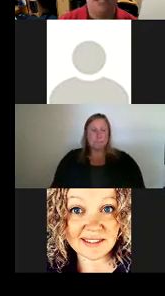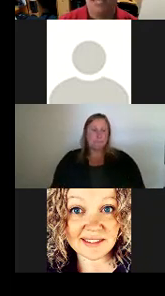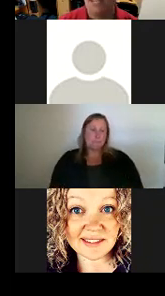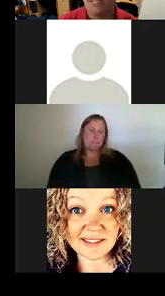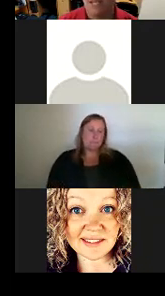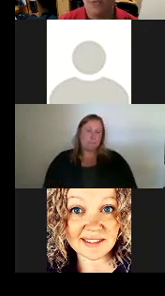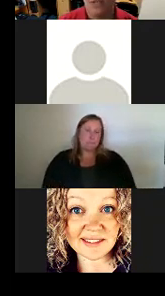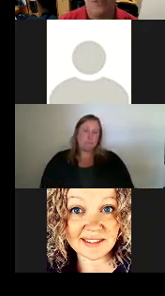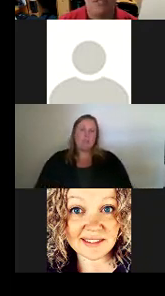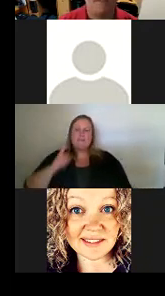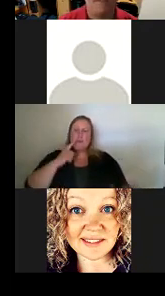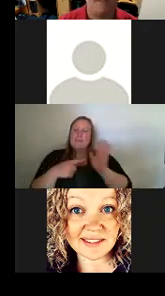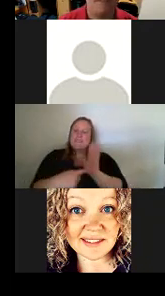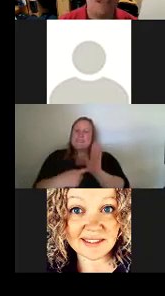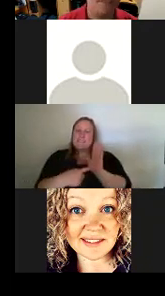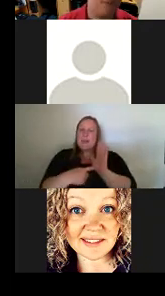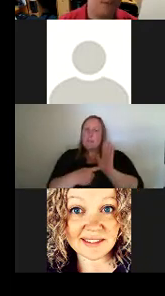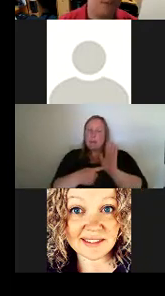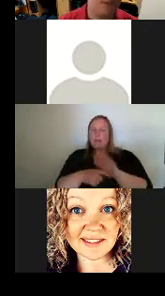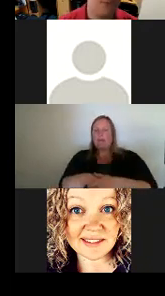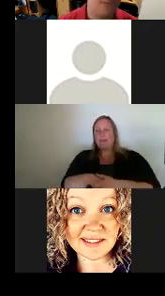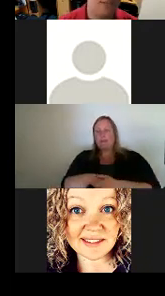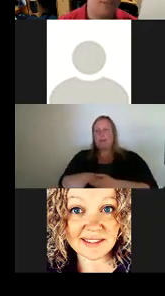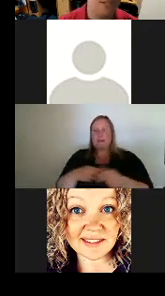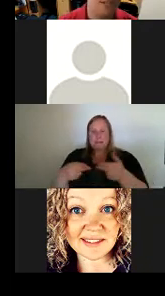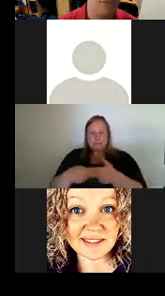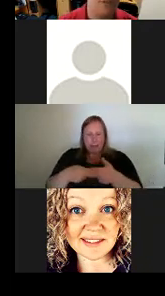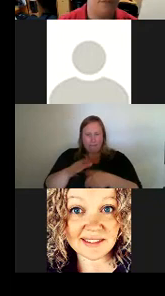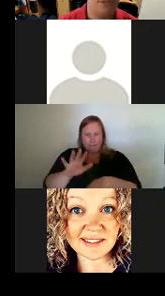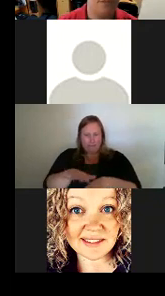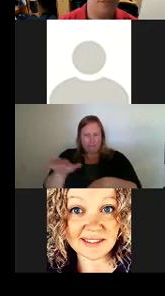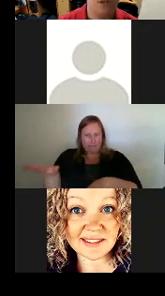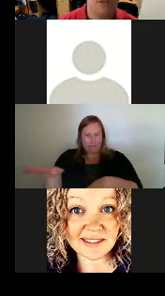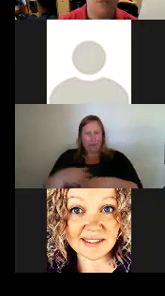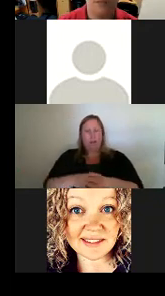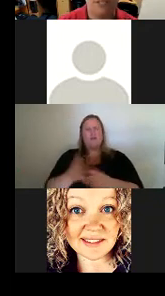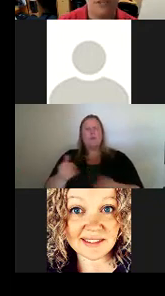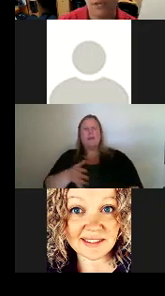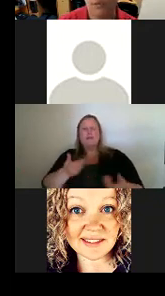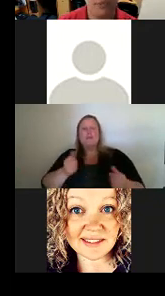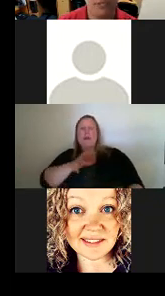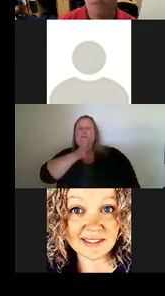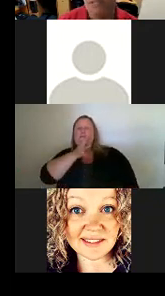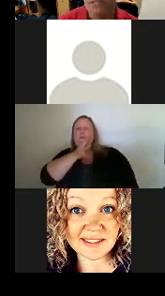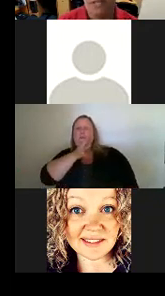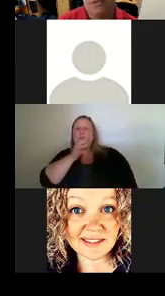I JUST HAVE AN EXAMPLE HERE ON SLIDE 55 IF YOU WANTED TO GO THROUGH AN EXERCISE OF TURNING VOICEOVER ON WITH SIRI.